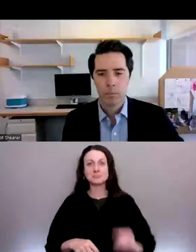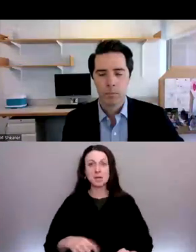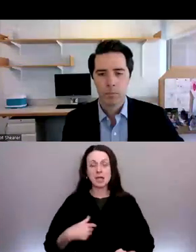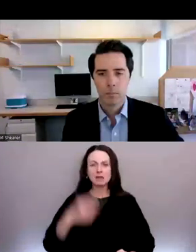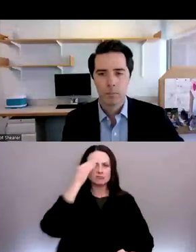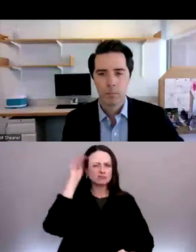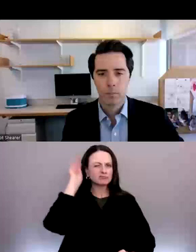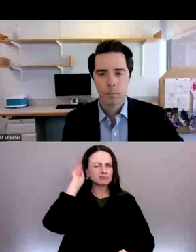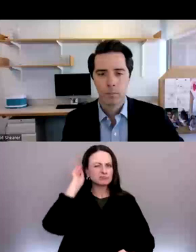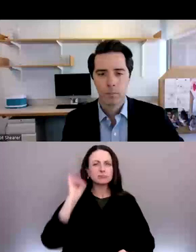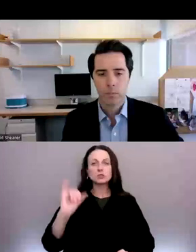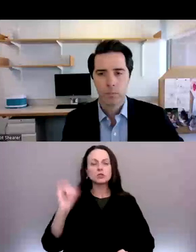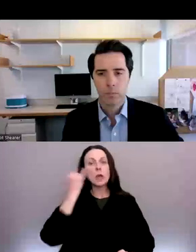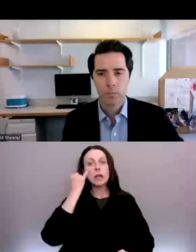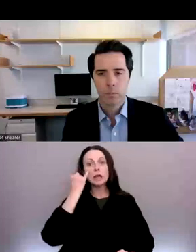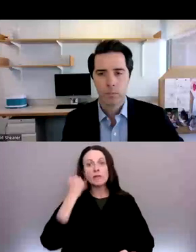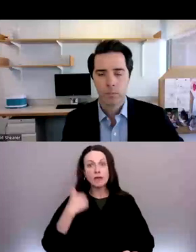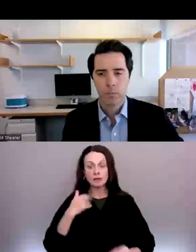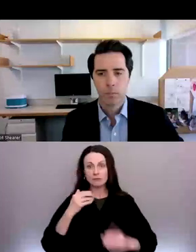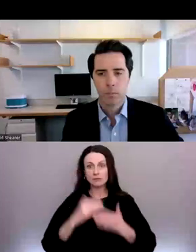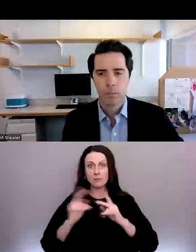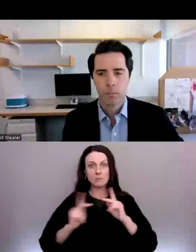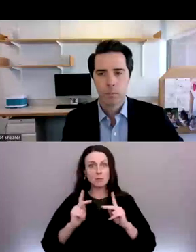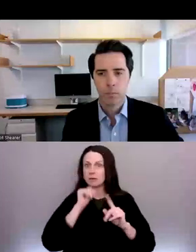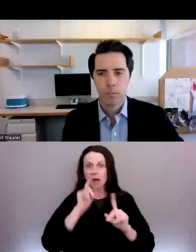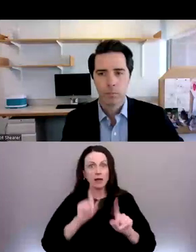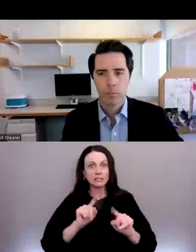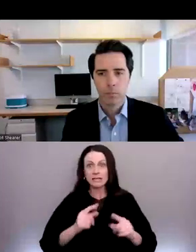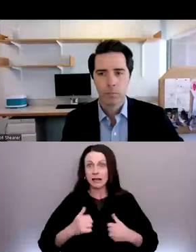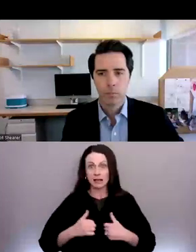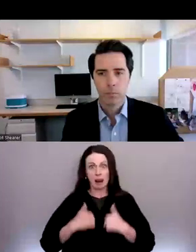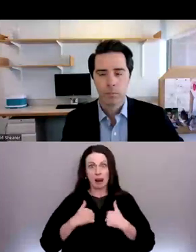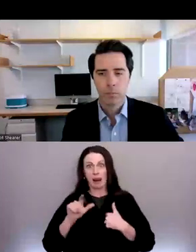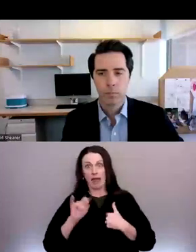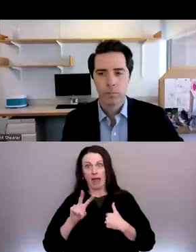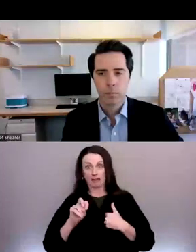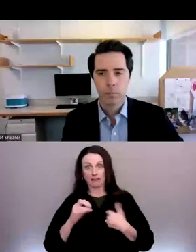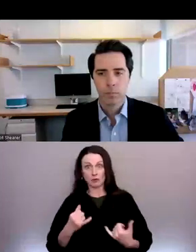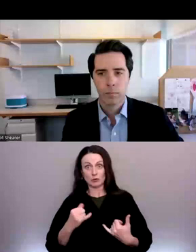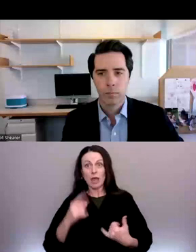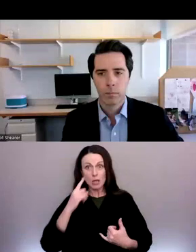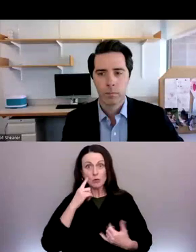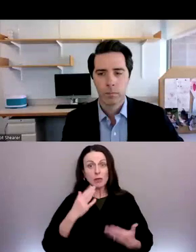mind too in case there are folks that aren't attending live today whom you